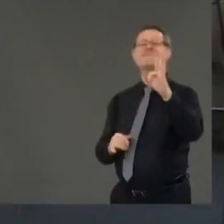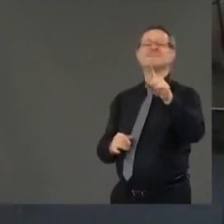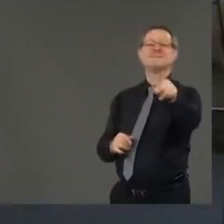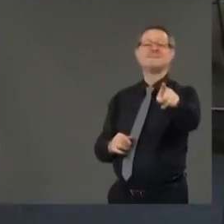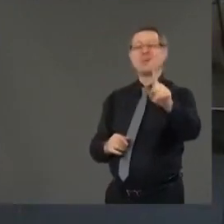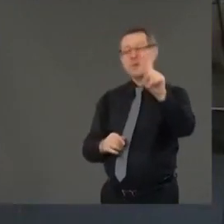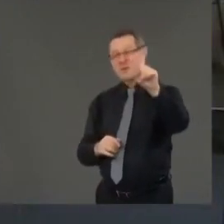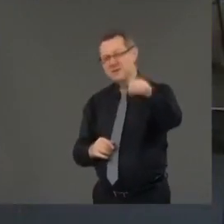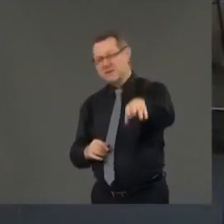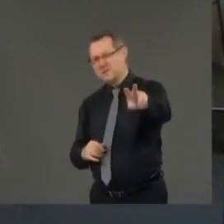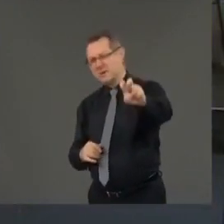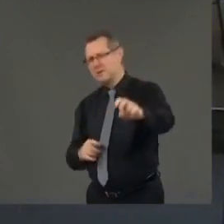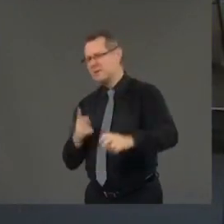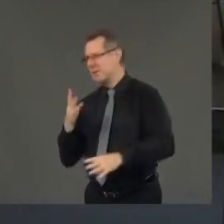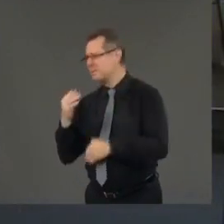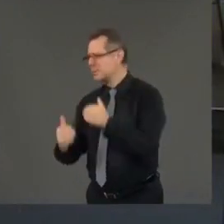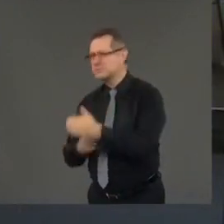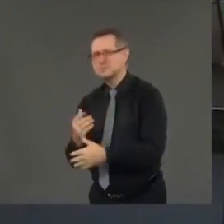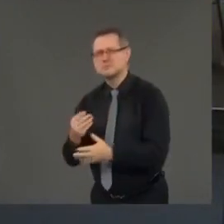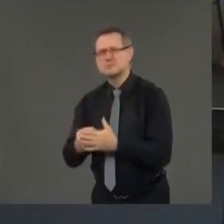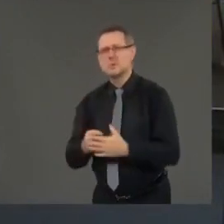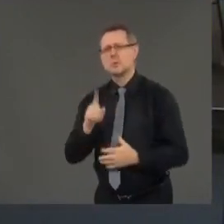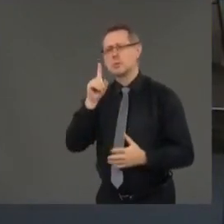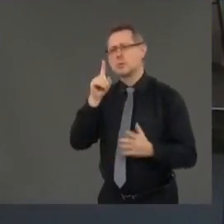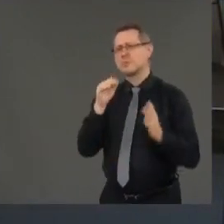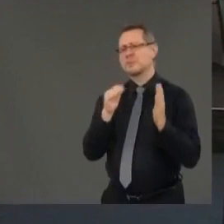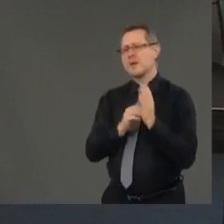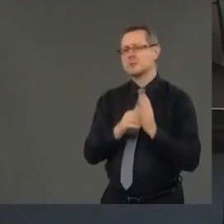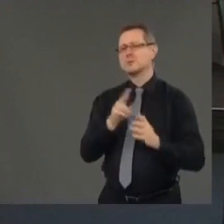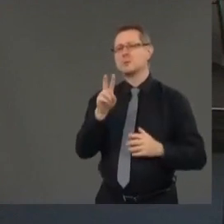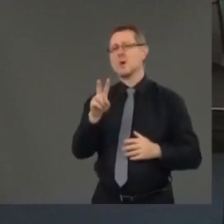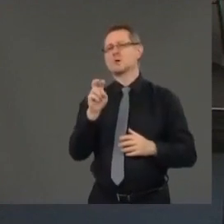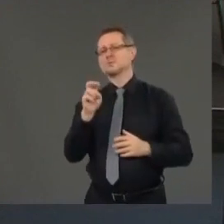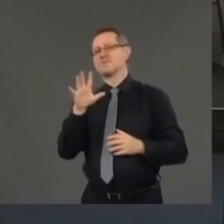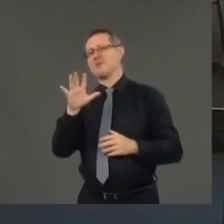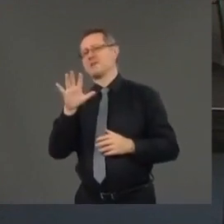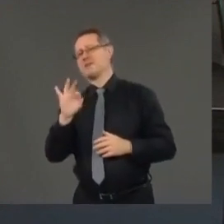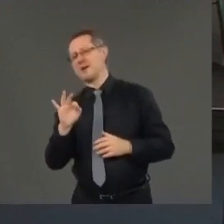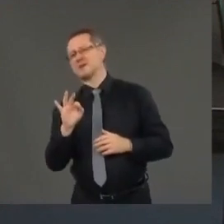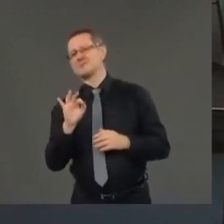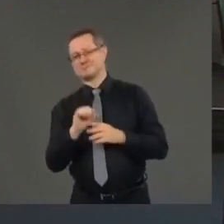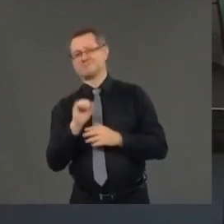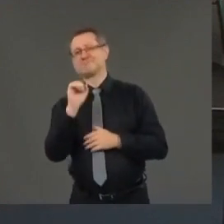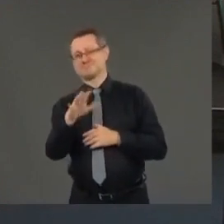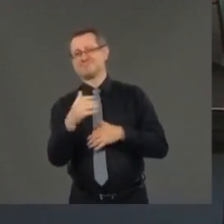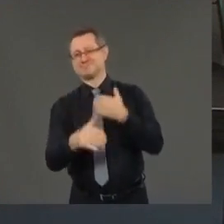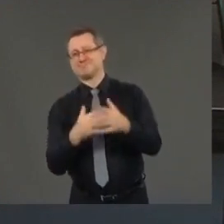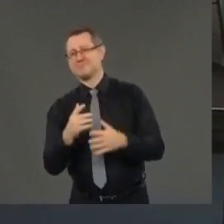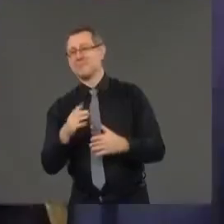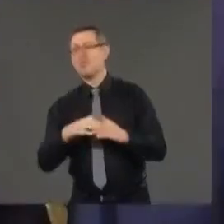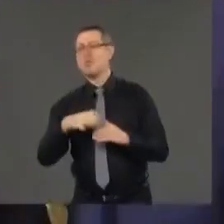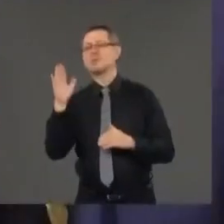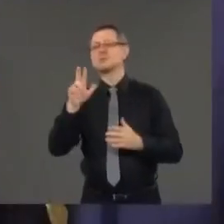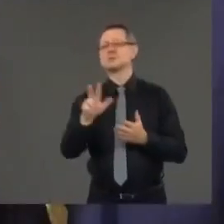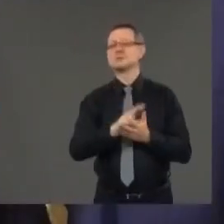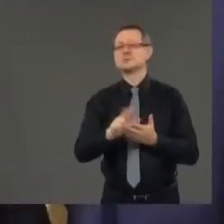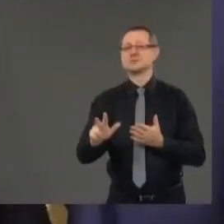PERSON. IF YOU ONLY HAVE 1200 -- HOW MANY WERE PROCESSED?